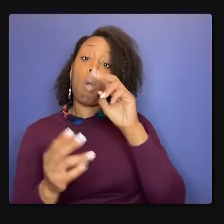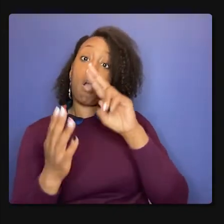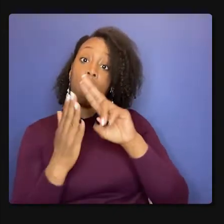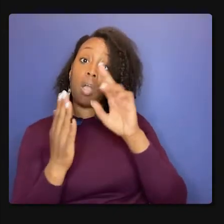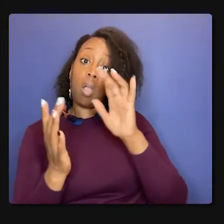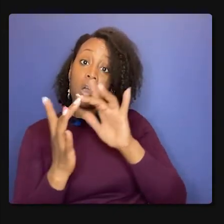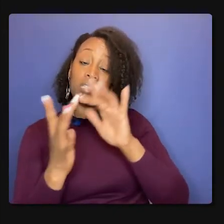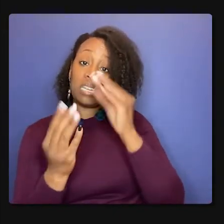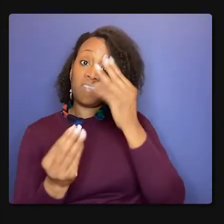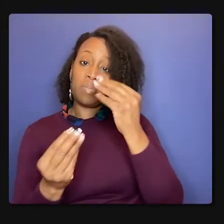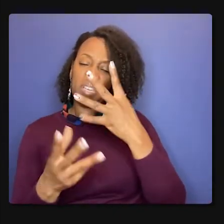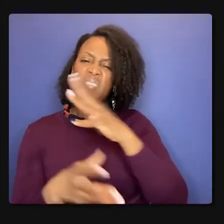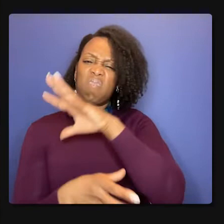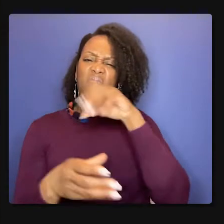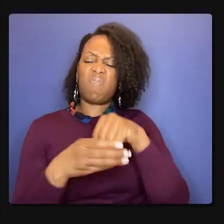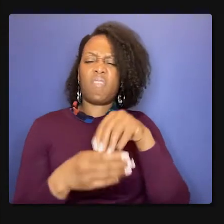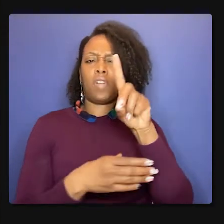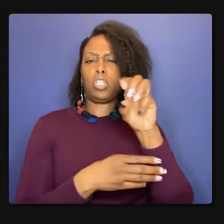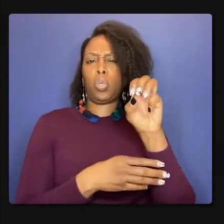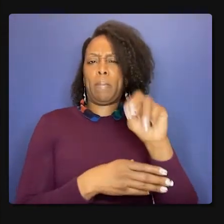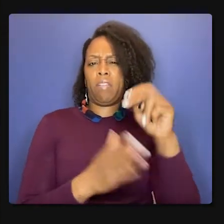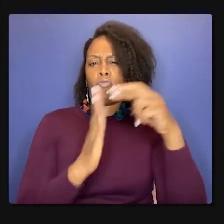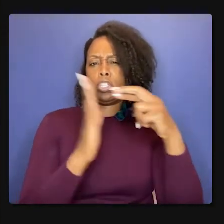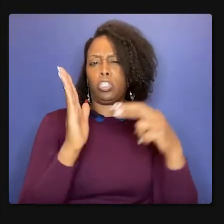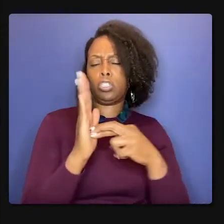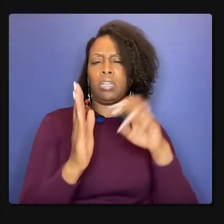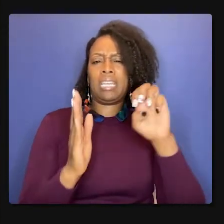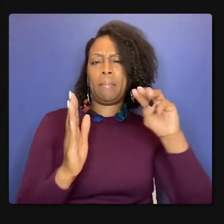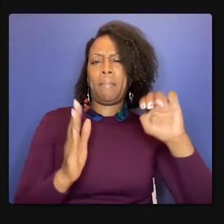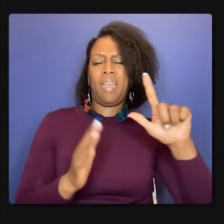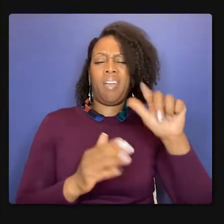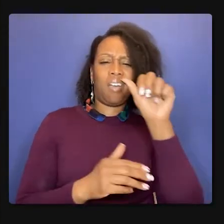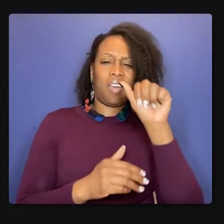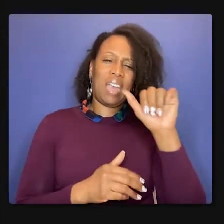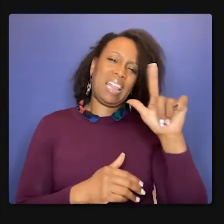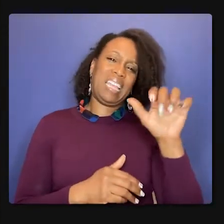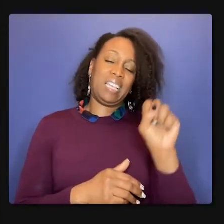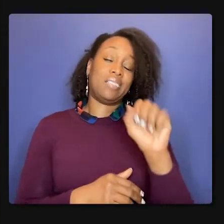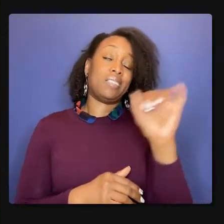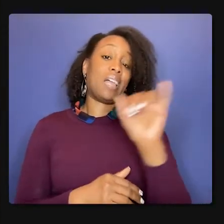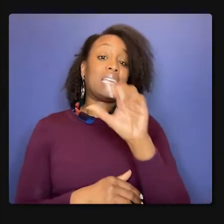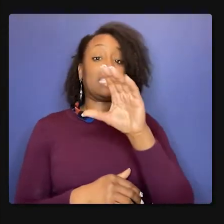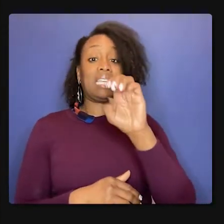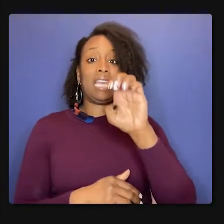a domain registered email alias such as CEO@yourgamestudio.com